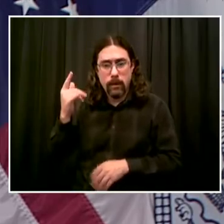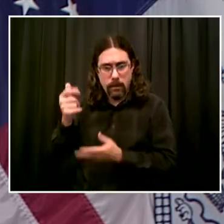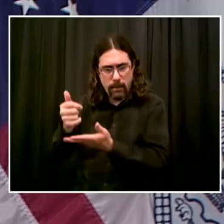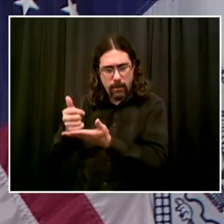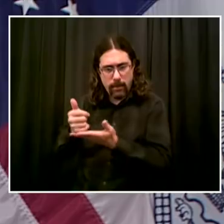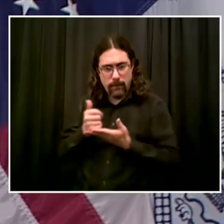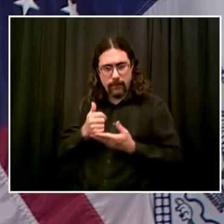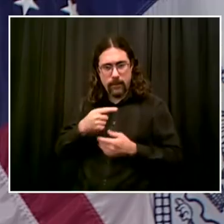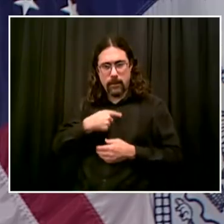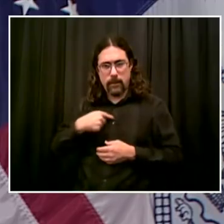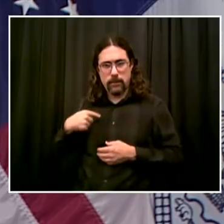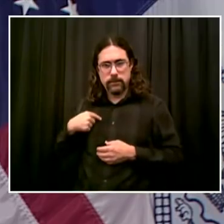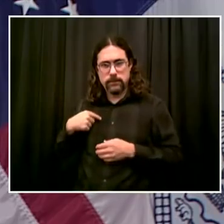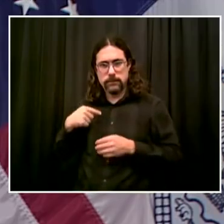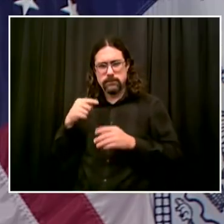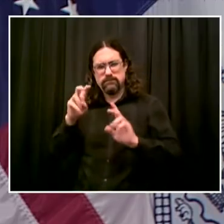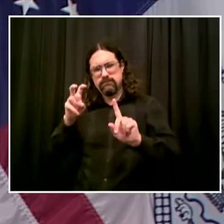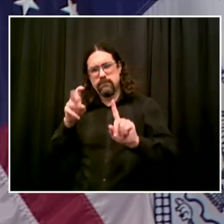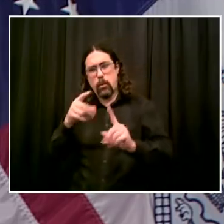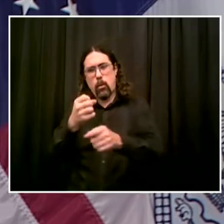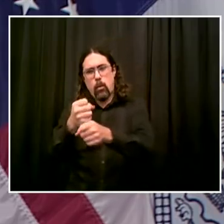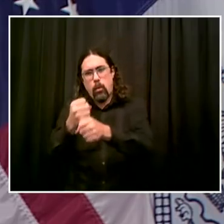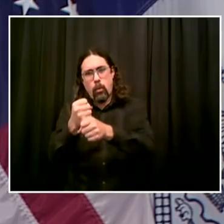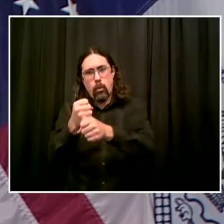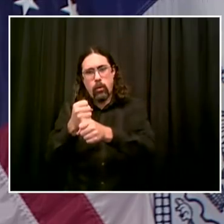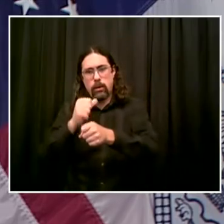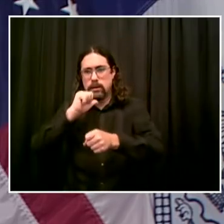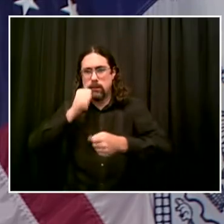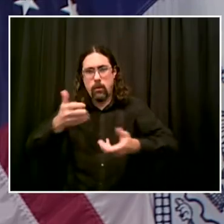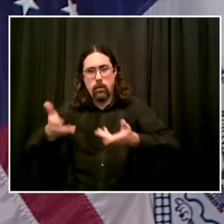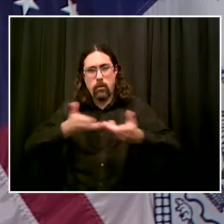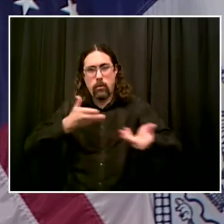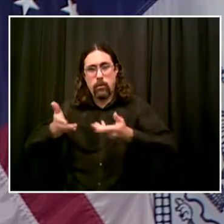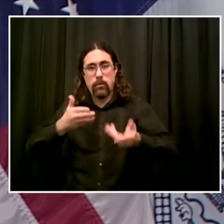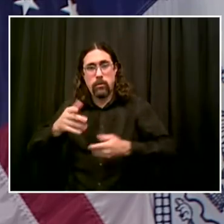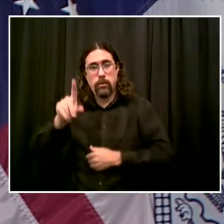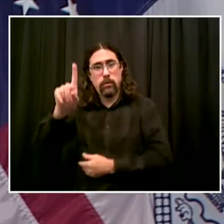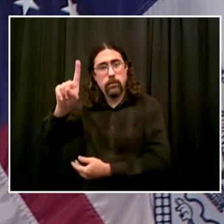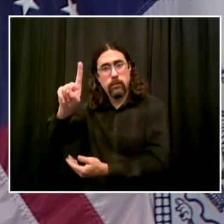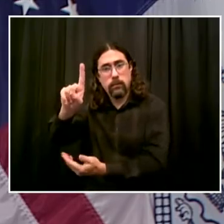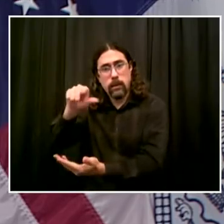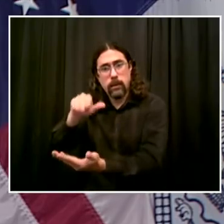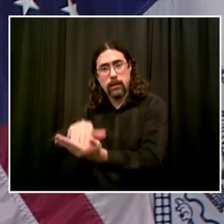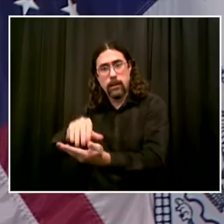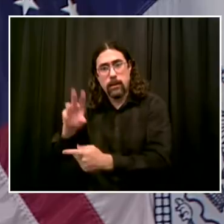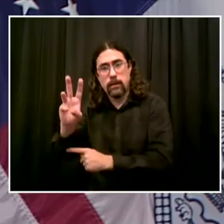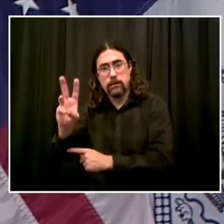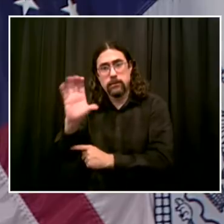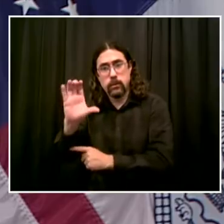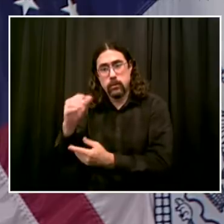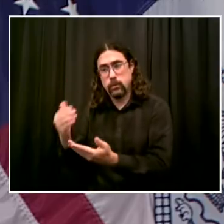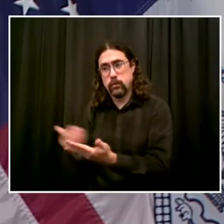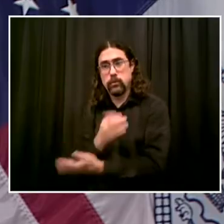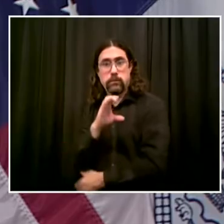THAT 1163 FEWER